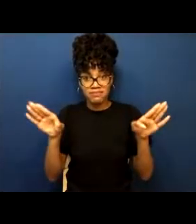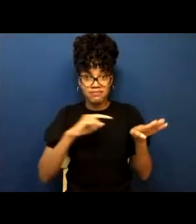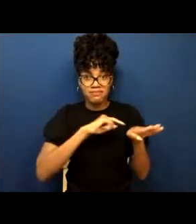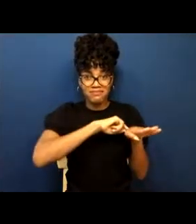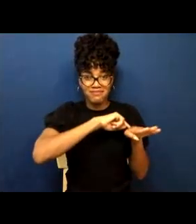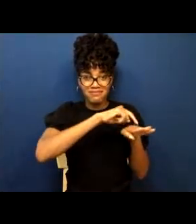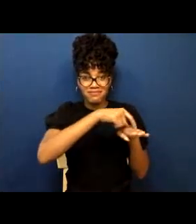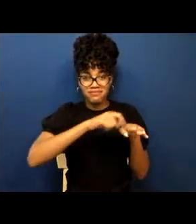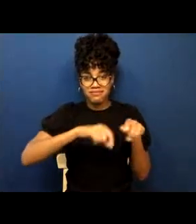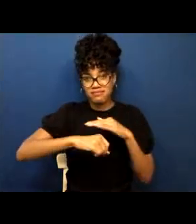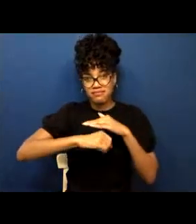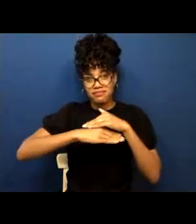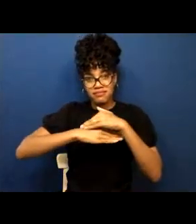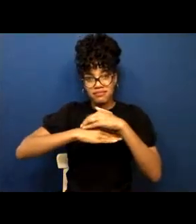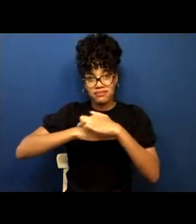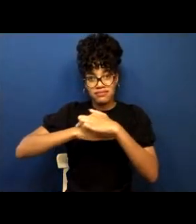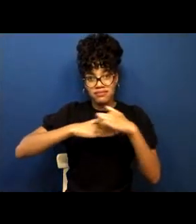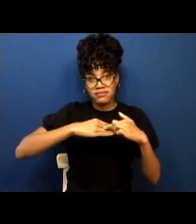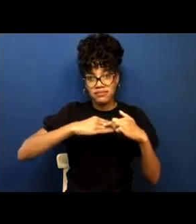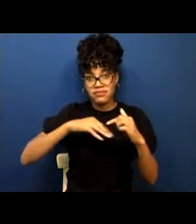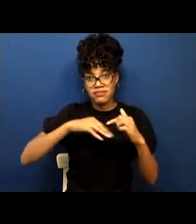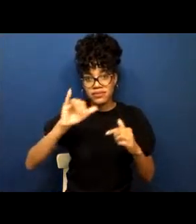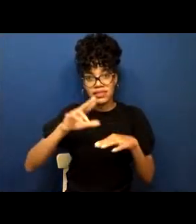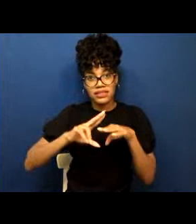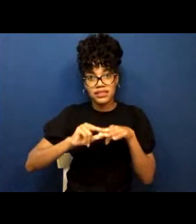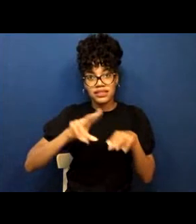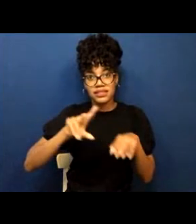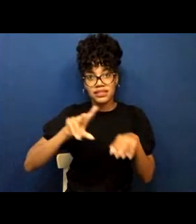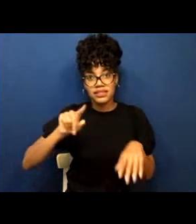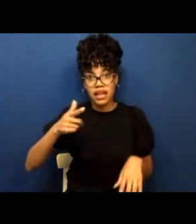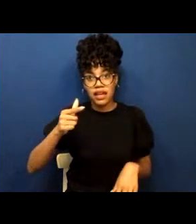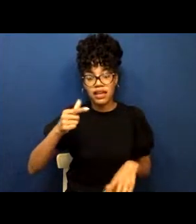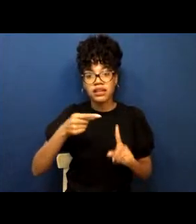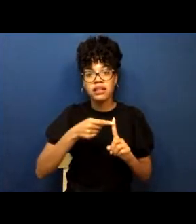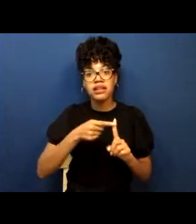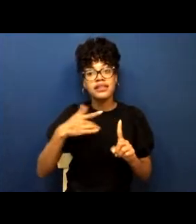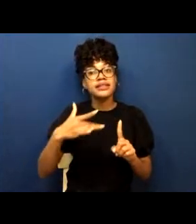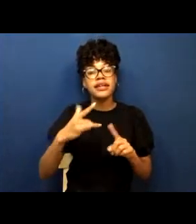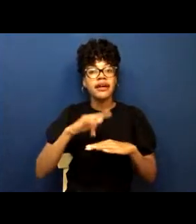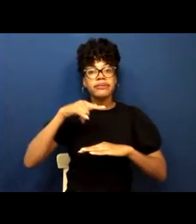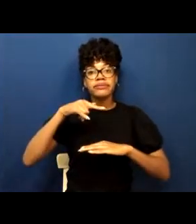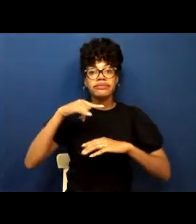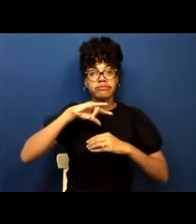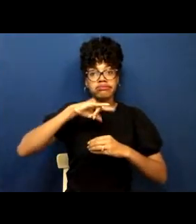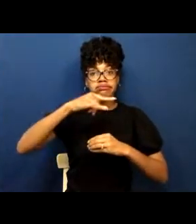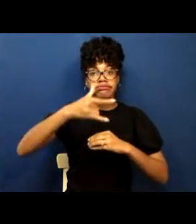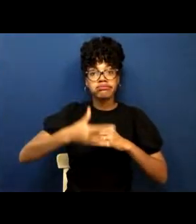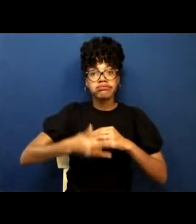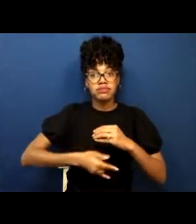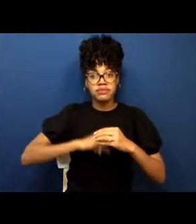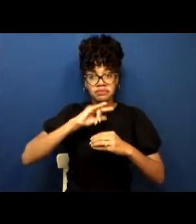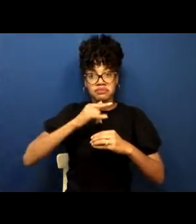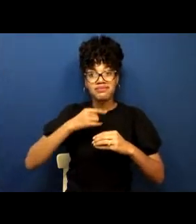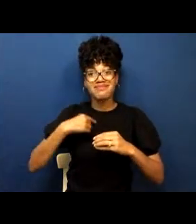They're a type of animal that's pretty much above the surface most of the time. But that tag then can send a signal to the satellite.